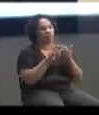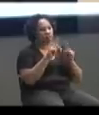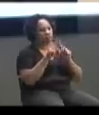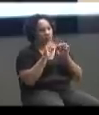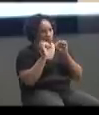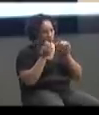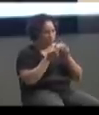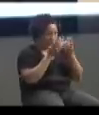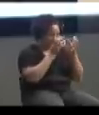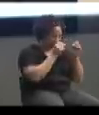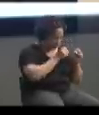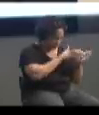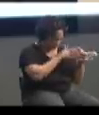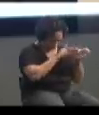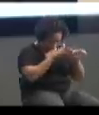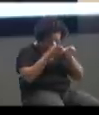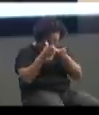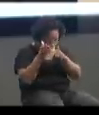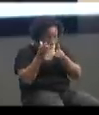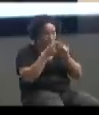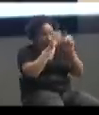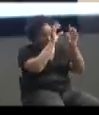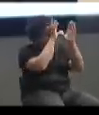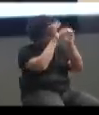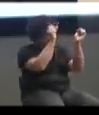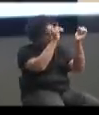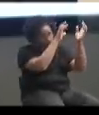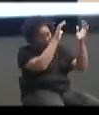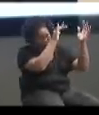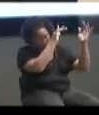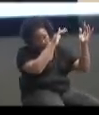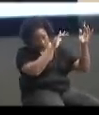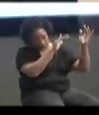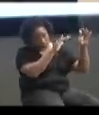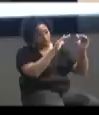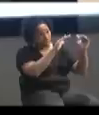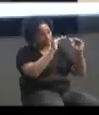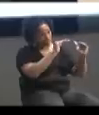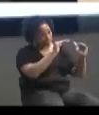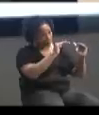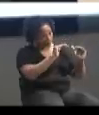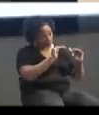INCORPORATED IN OUR BUSINESS LINES AND ORGANIZATIONAL STRATEGY. FROM THE PRESIDENT TO THE ADMINISTRATOR TO THE SENIOR